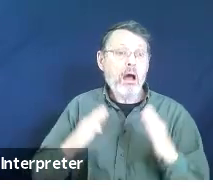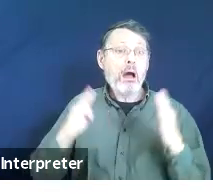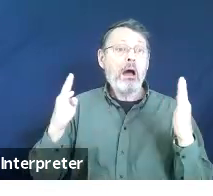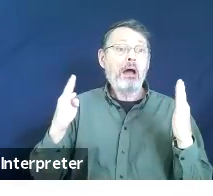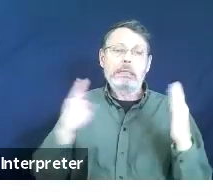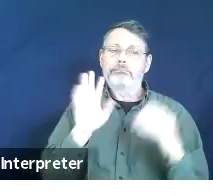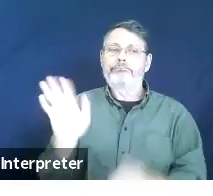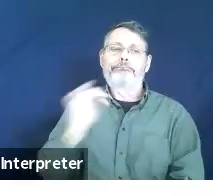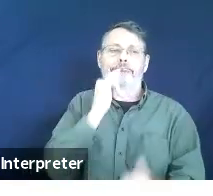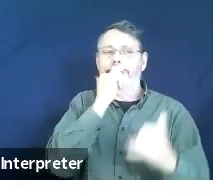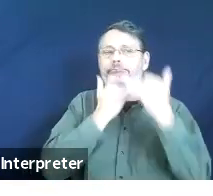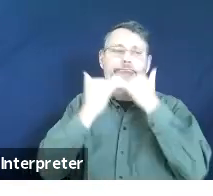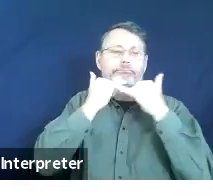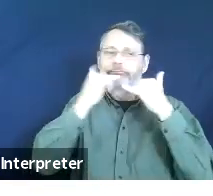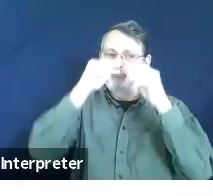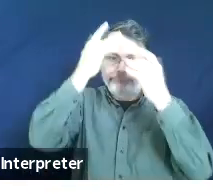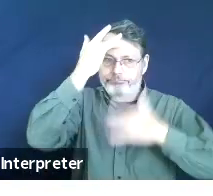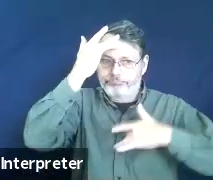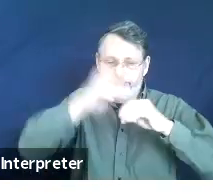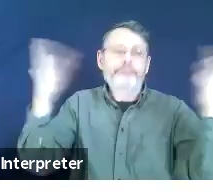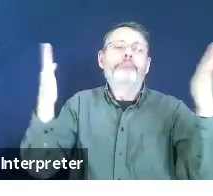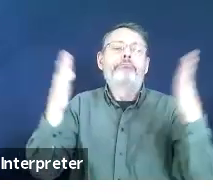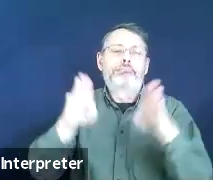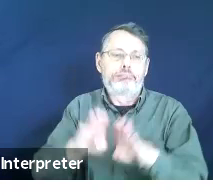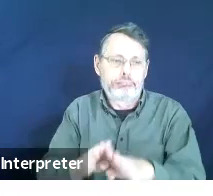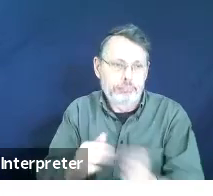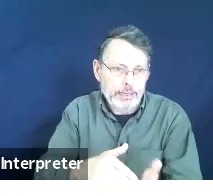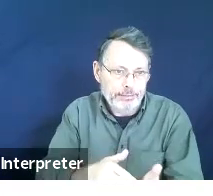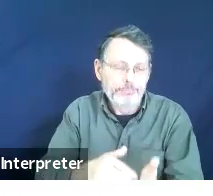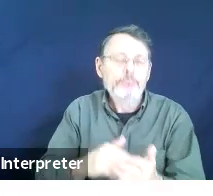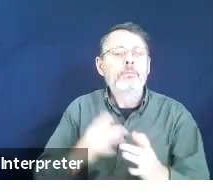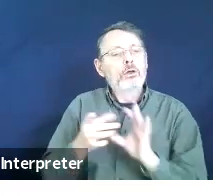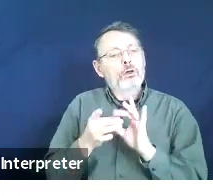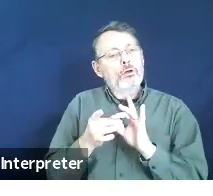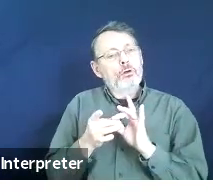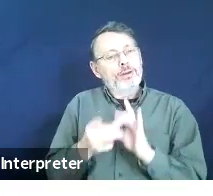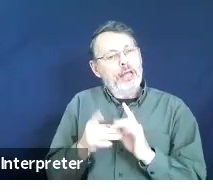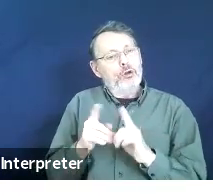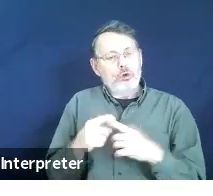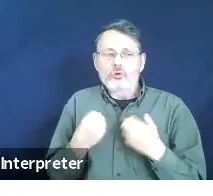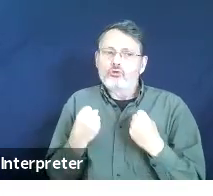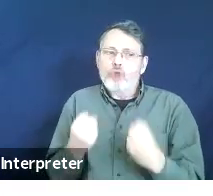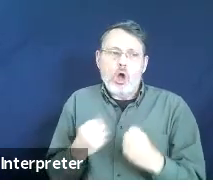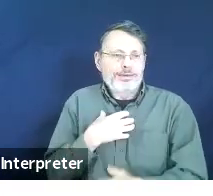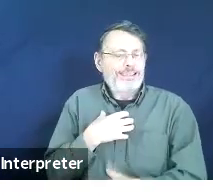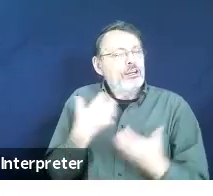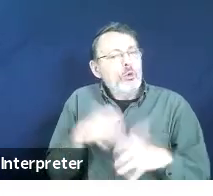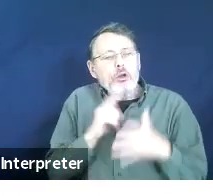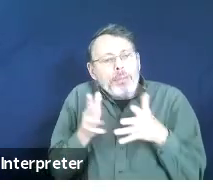the cases increased, concerns related to a strong desire to not be left behind as things reopen,